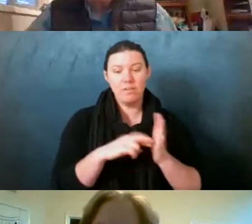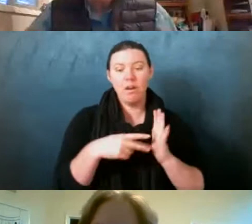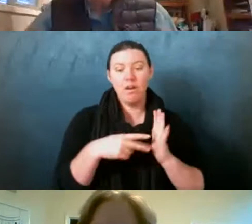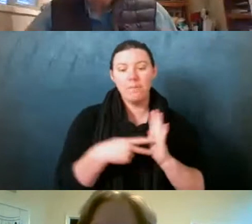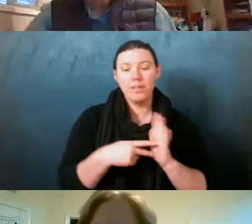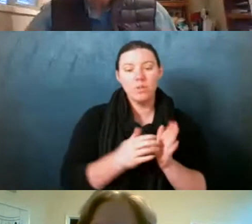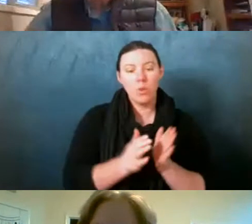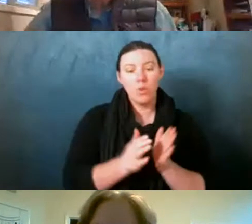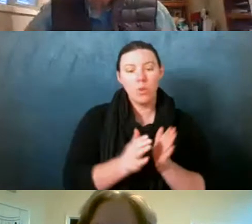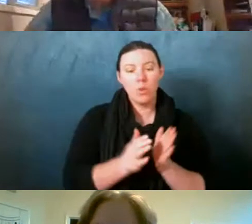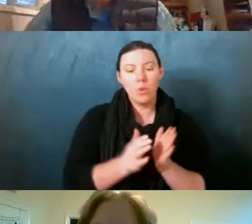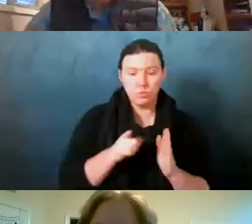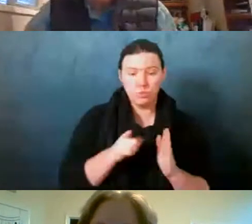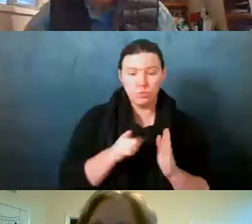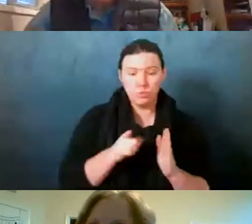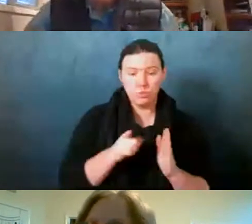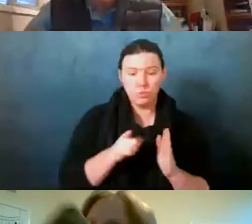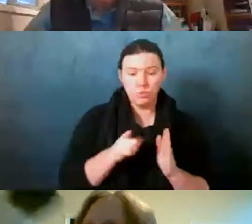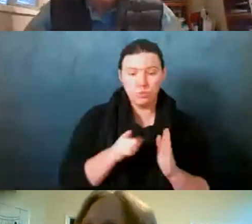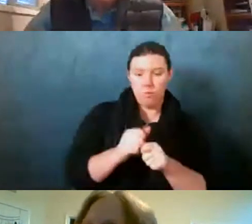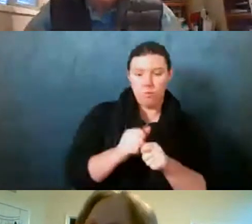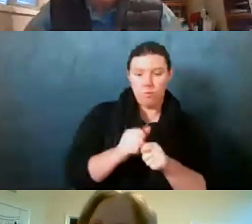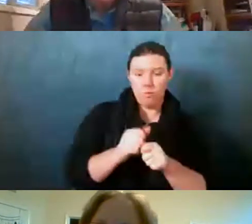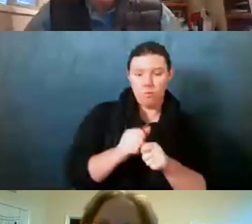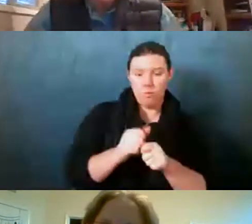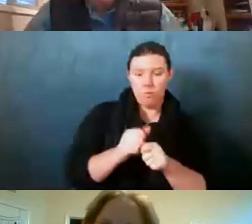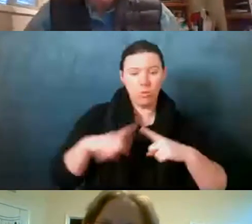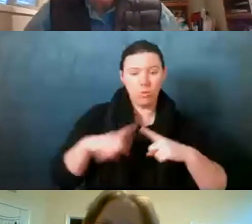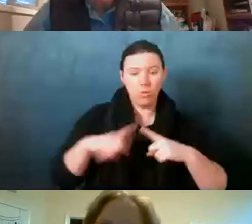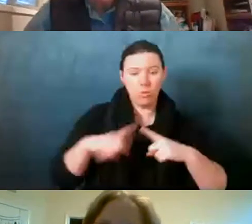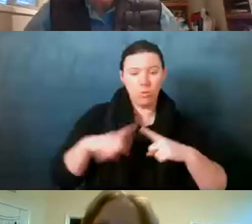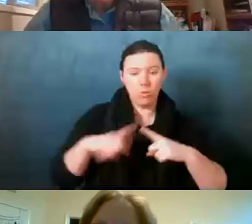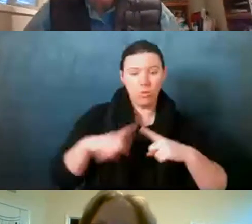and the time limitations. We have gauged how many individuals are in this meeting